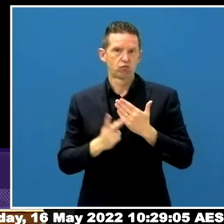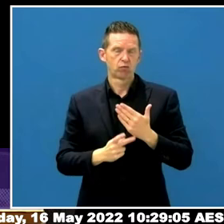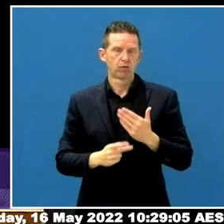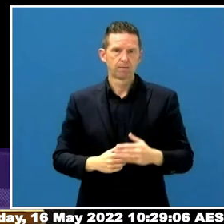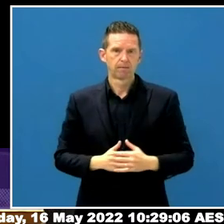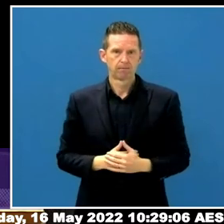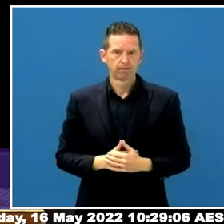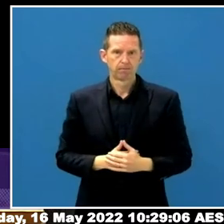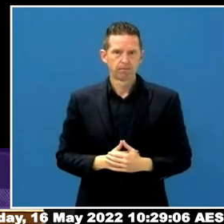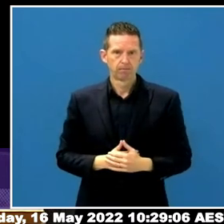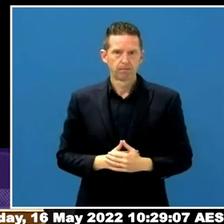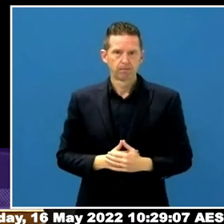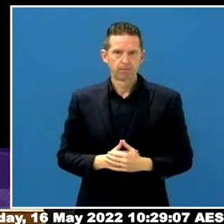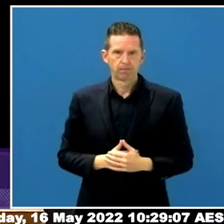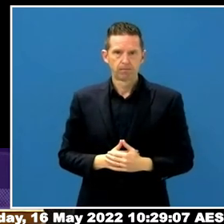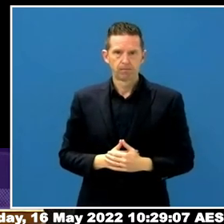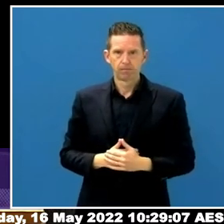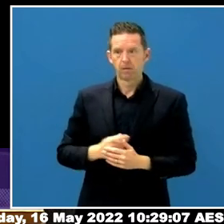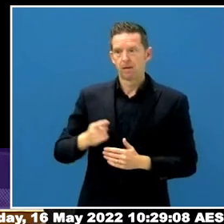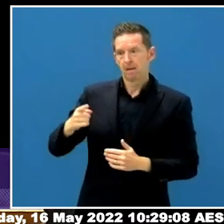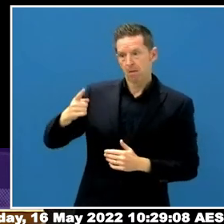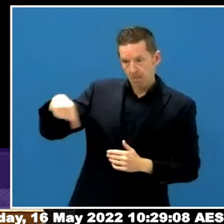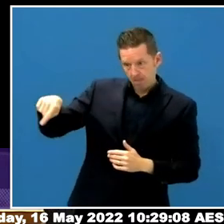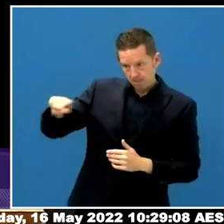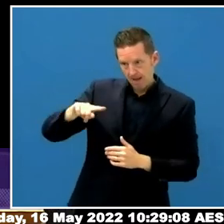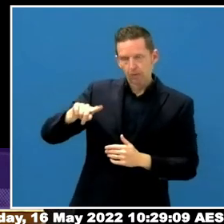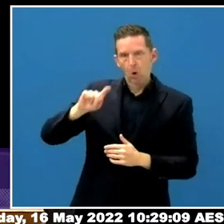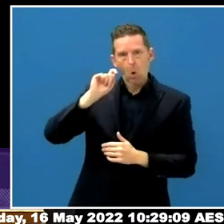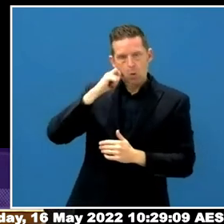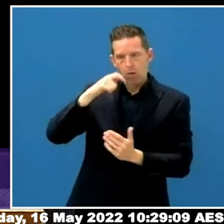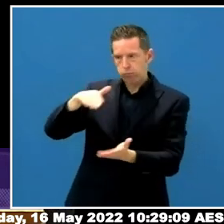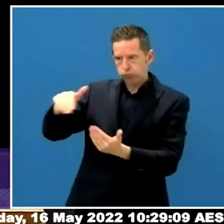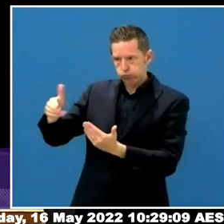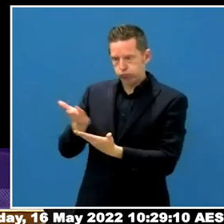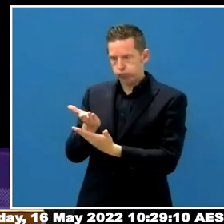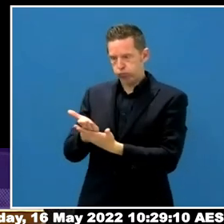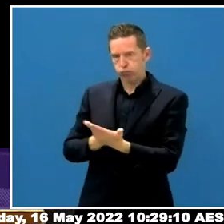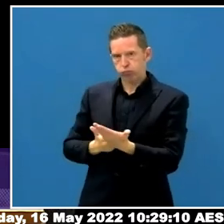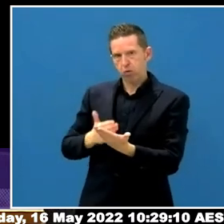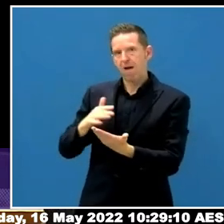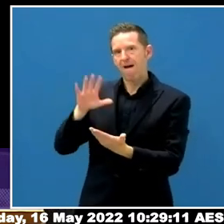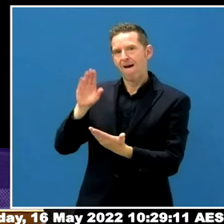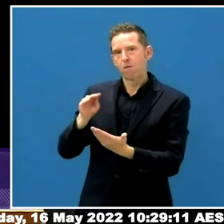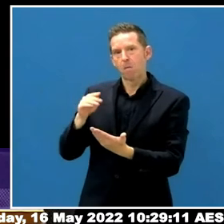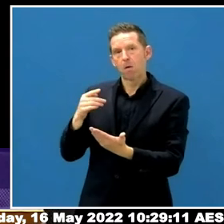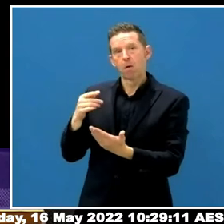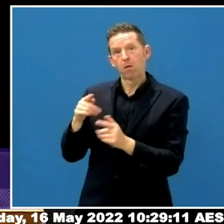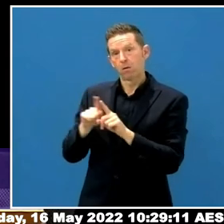Those issues will also be the subject of evidence before - from the two former Afford workers tomorrow.